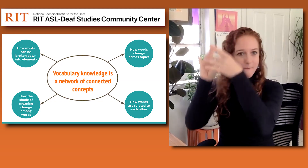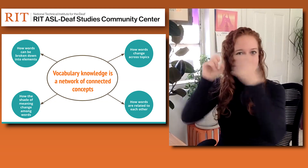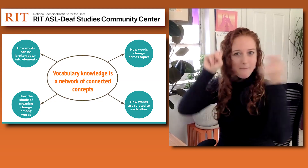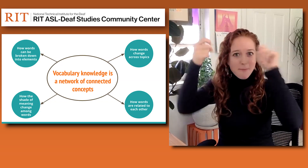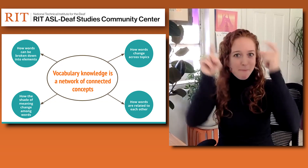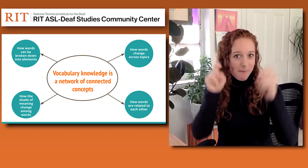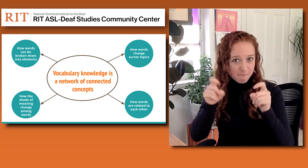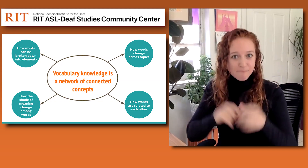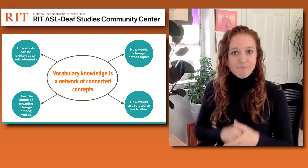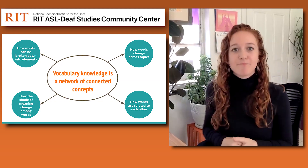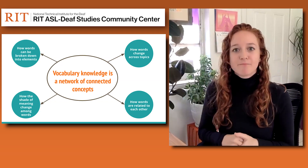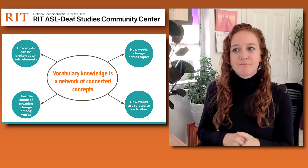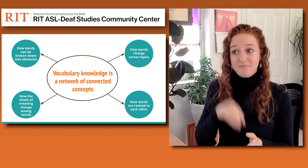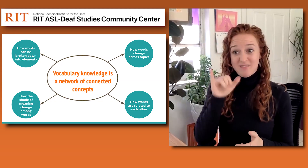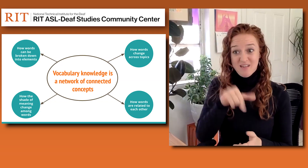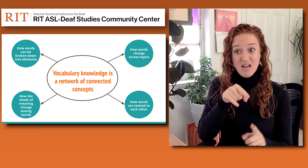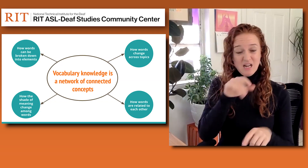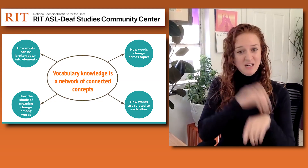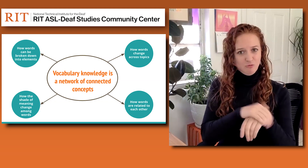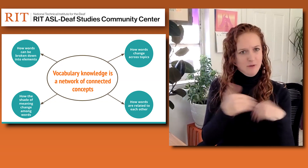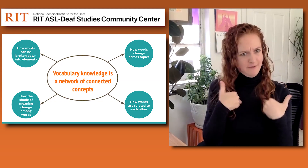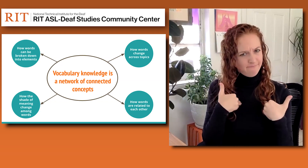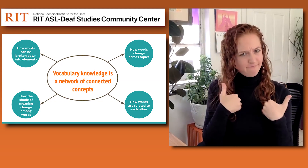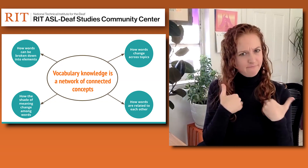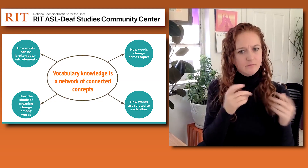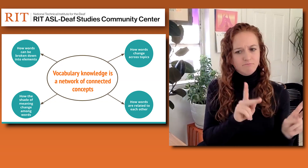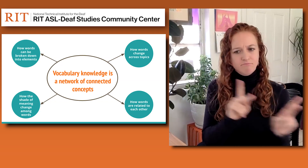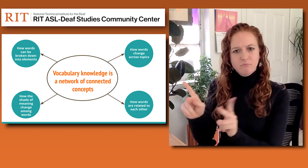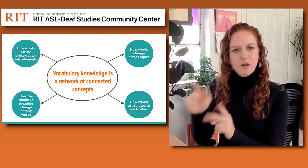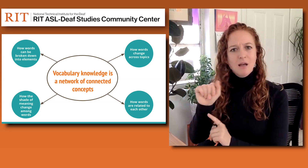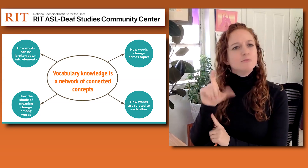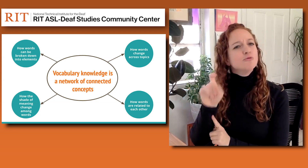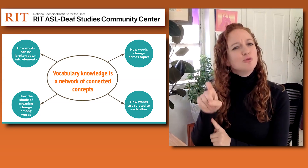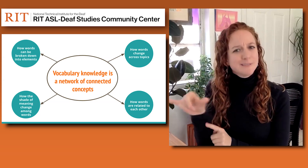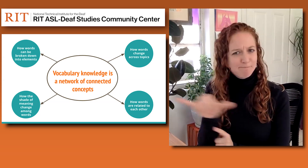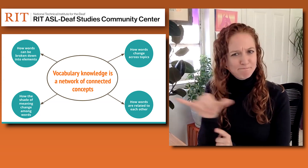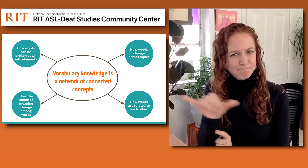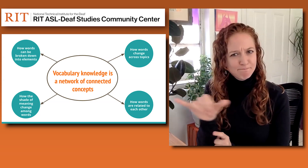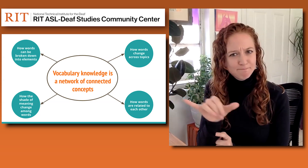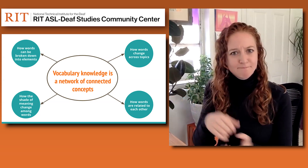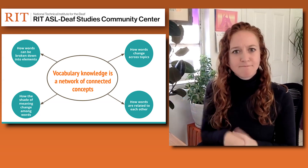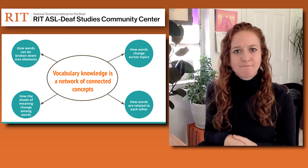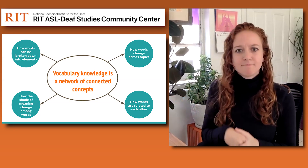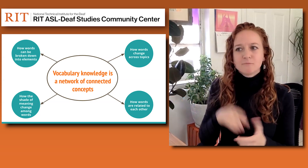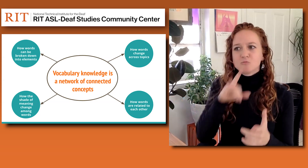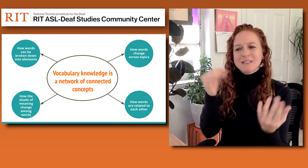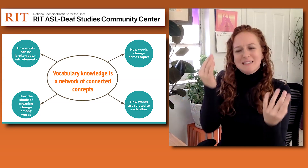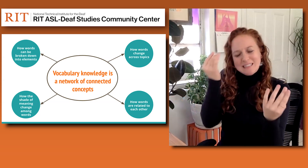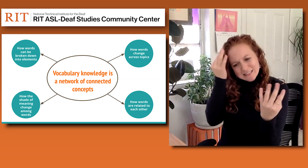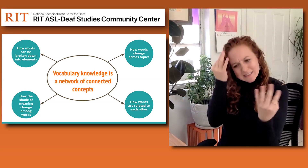So you're easily making connections with all these words, and ASL... It should be the same way within ASL, which it is.